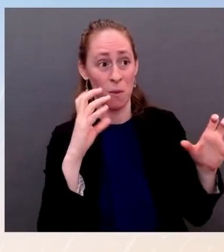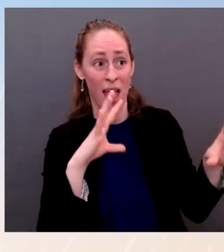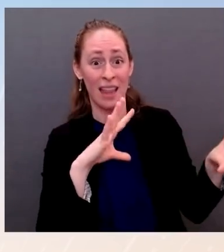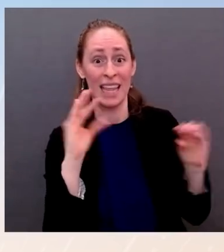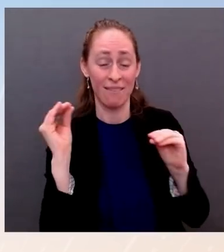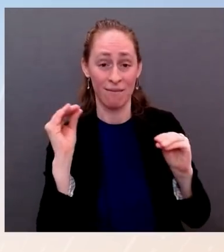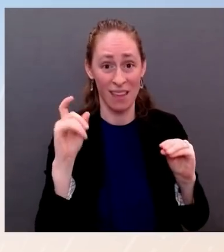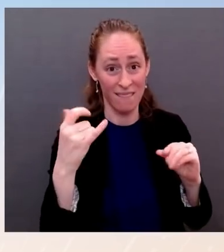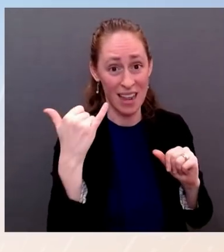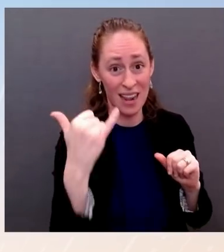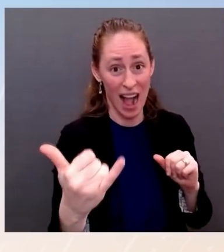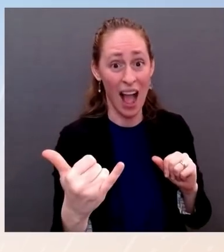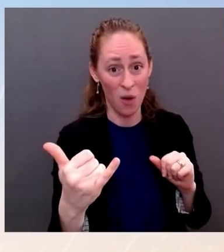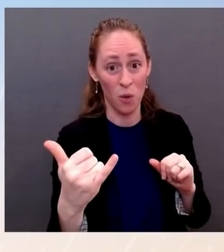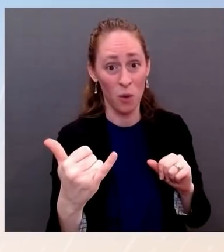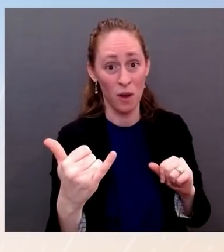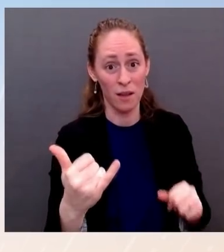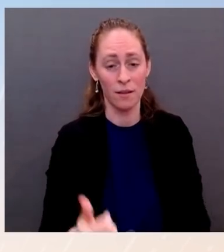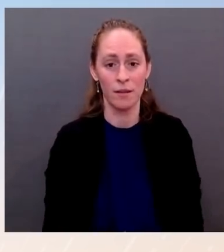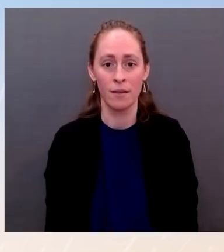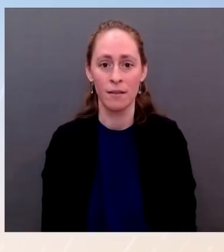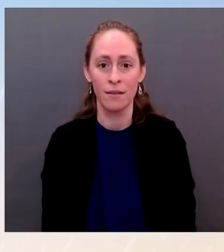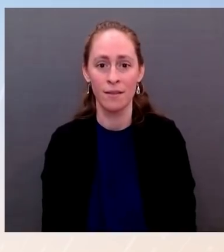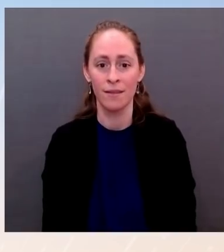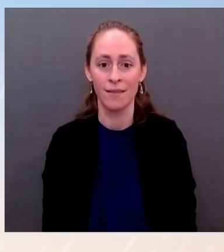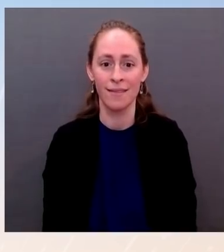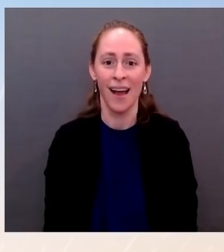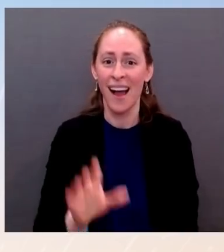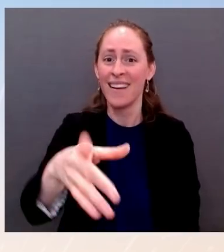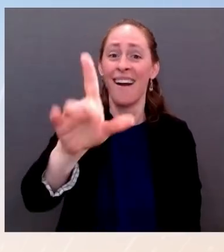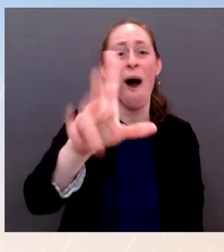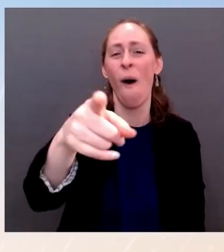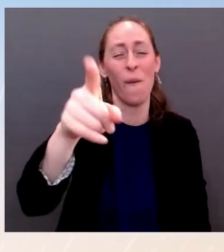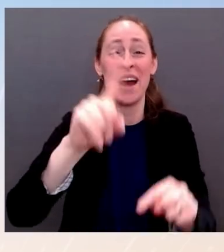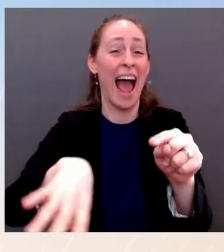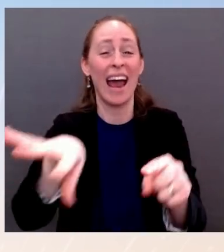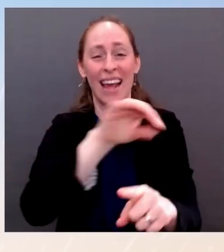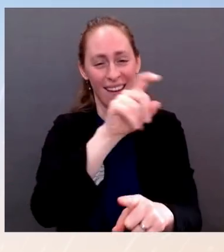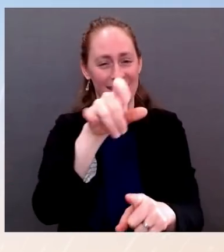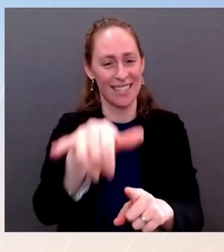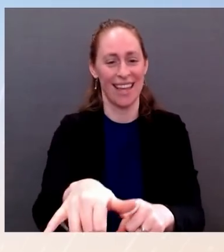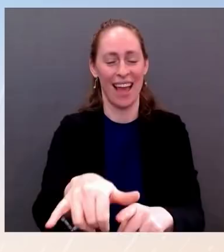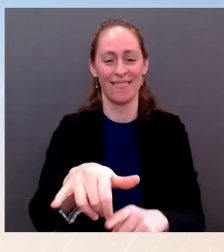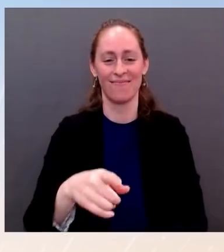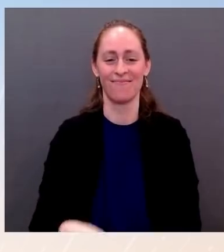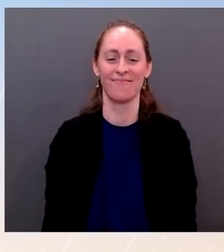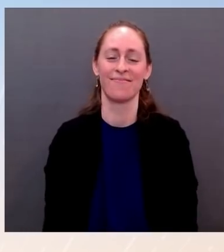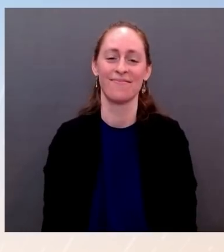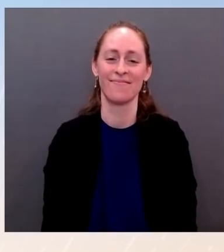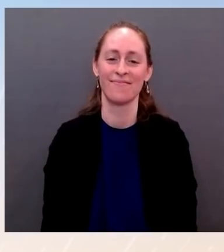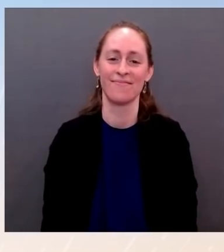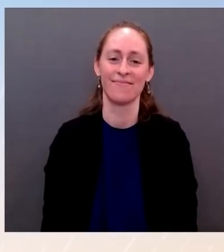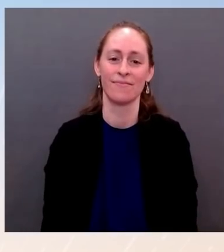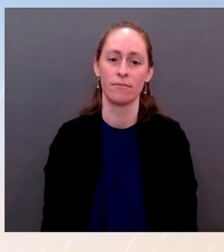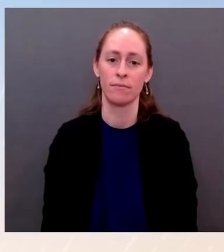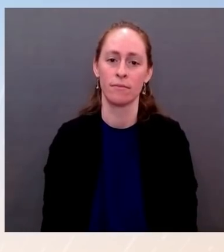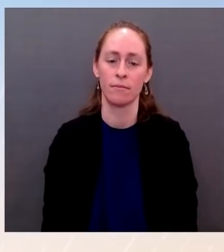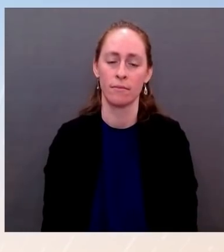The Press: Jake, you're good. Ms. Psaki: People that are going to the departure for the President, you should depart now. But Jake will -- The Press: Jake, real quick. Do you think that -- do you --